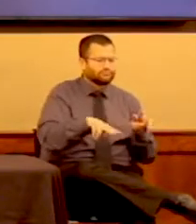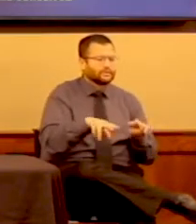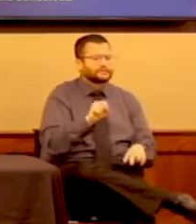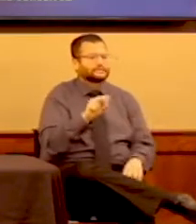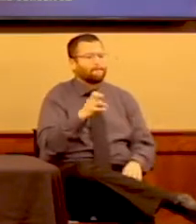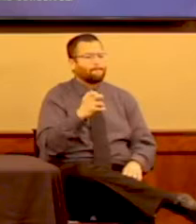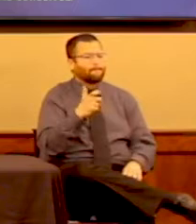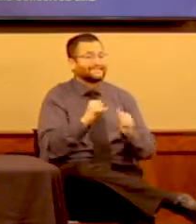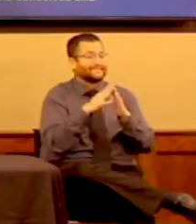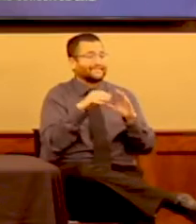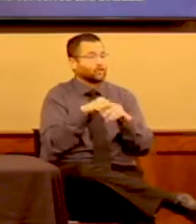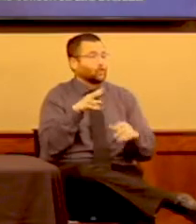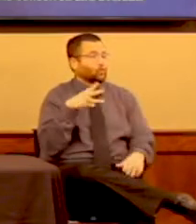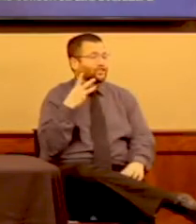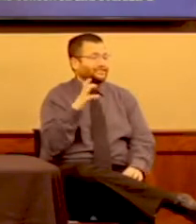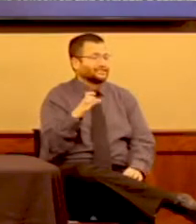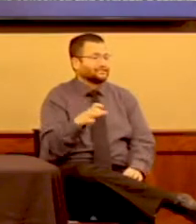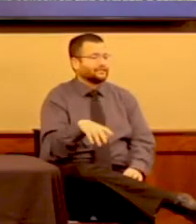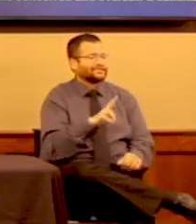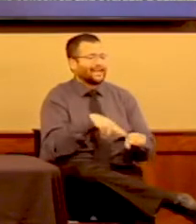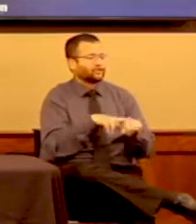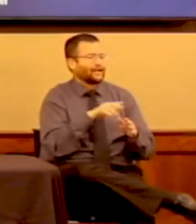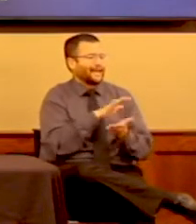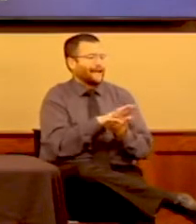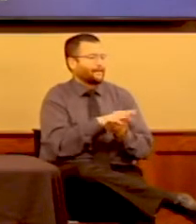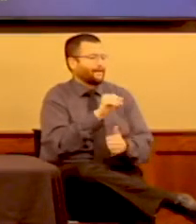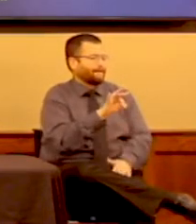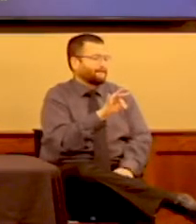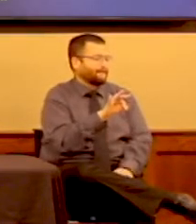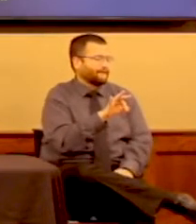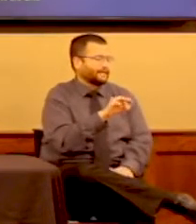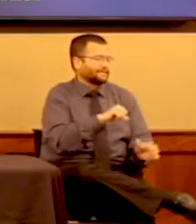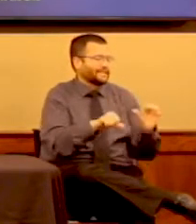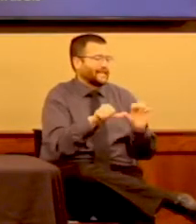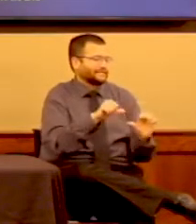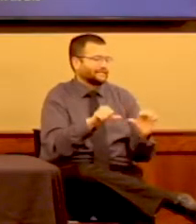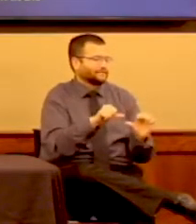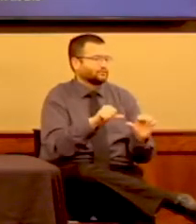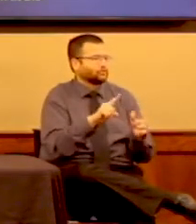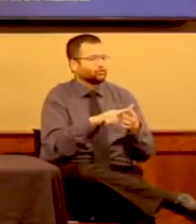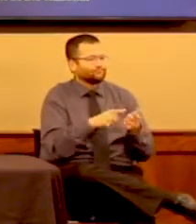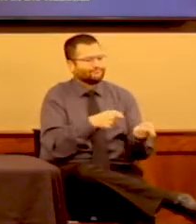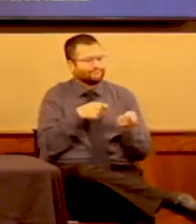Washington at the National Academy of